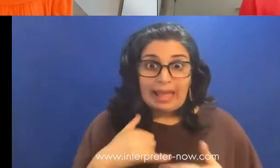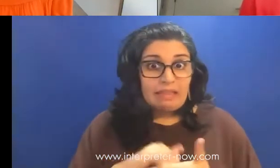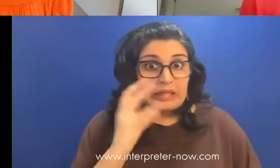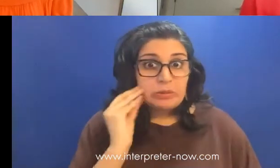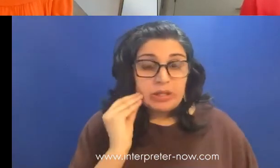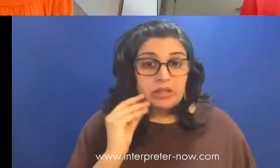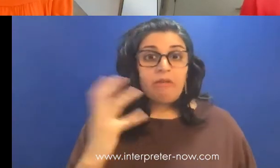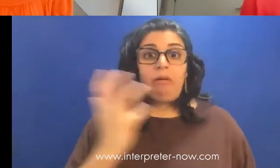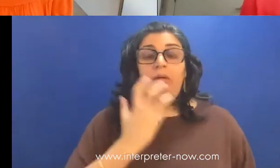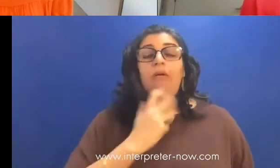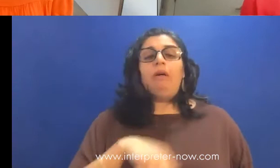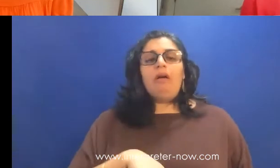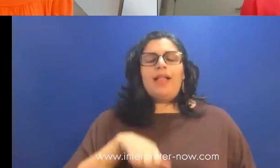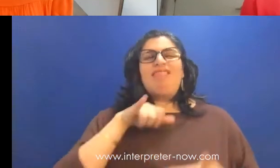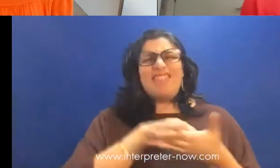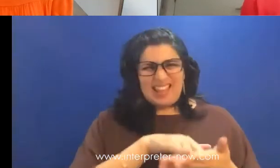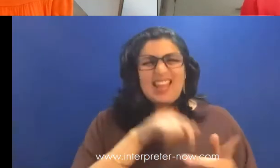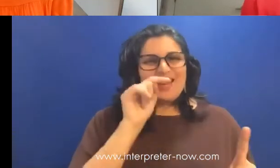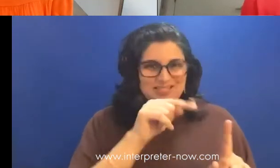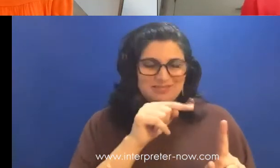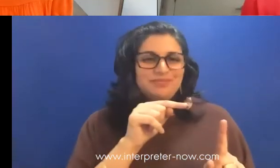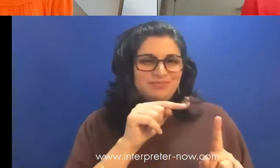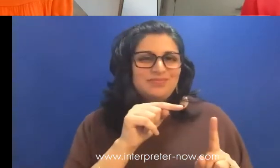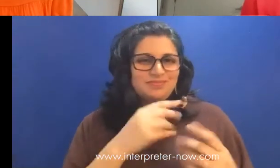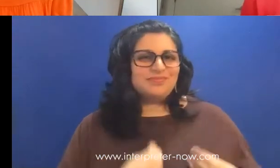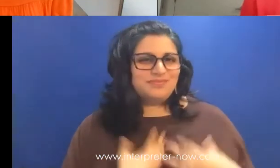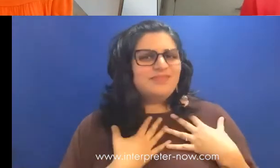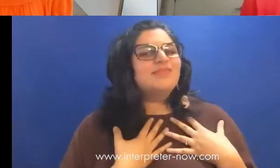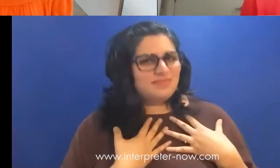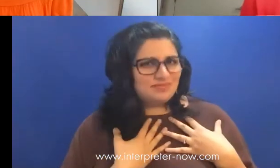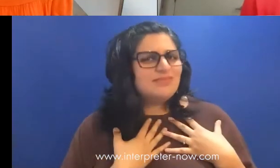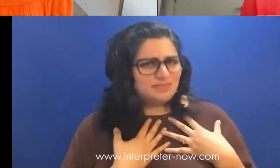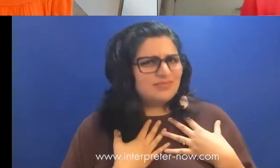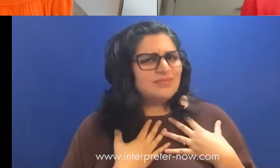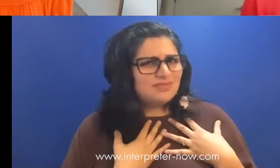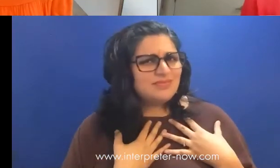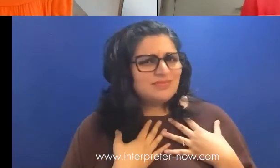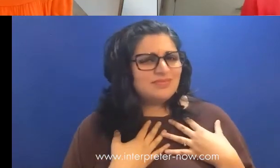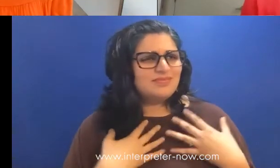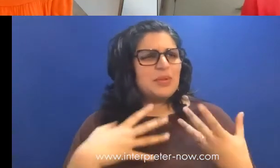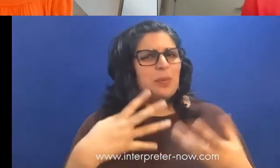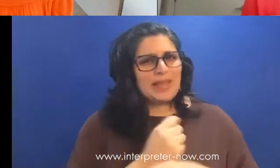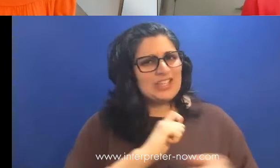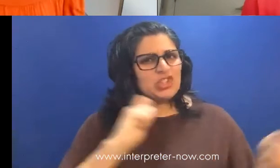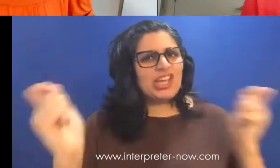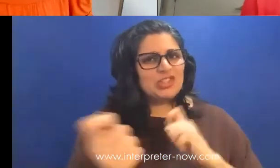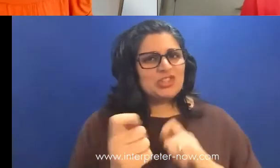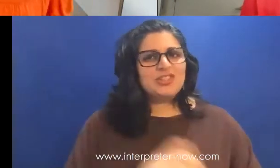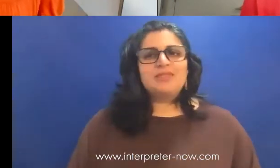And that, I would say, has given me the sort of fuel and fire in my belly to make a change.